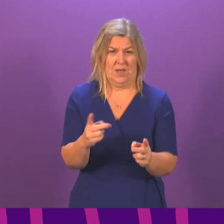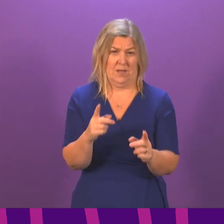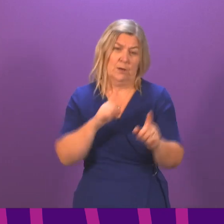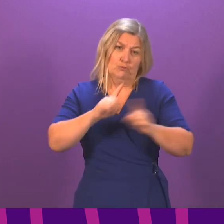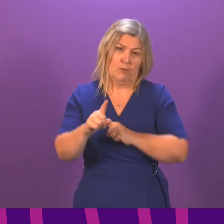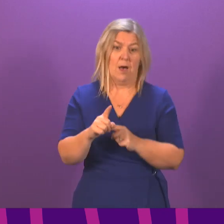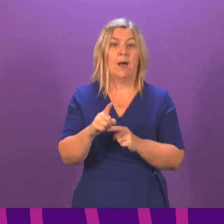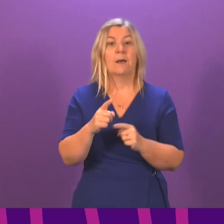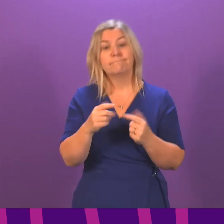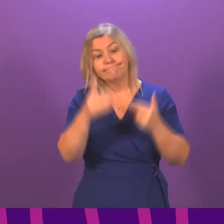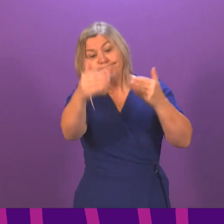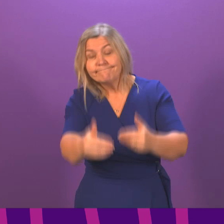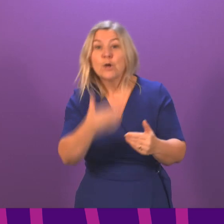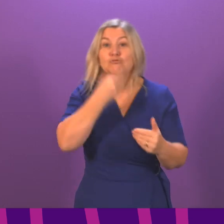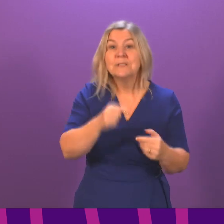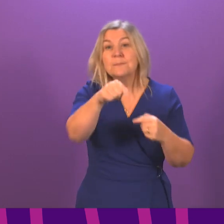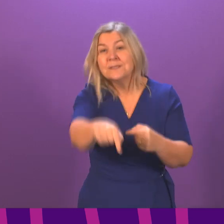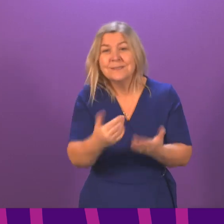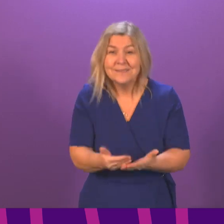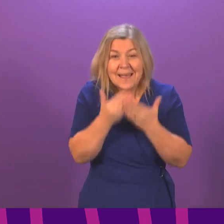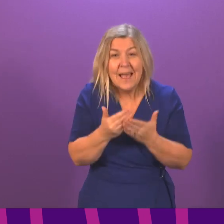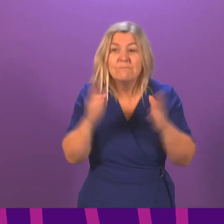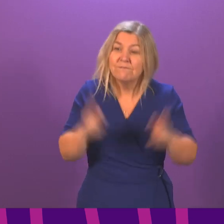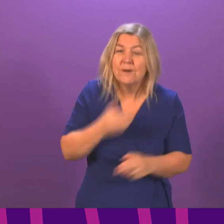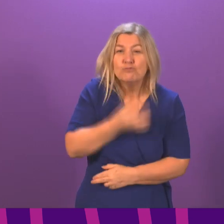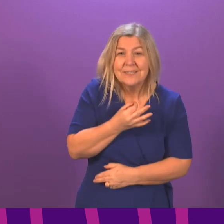the Christmas period, and what comes after it, as safe as possible is to get infection